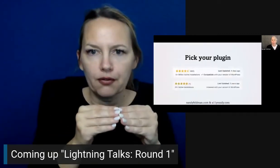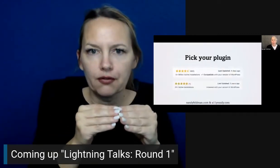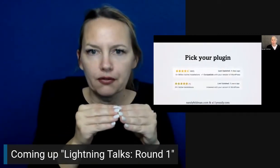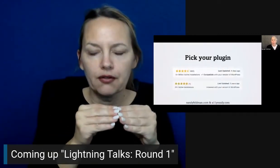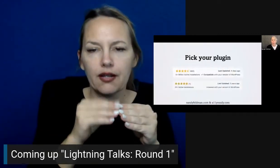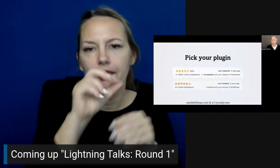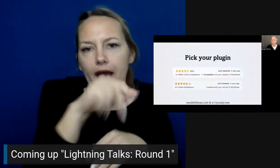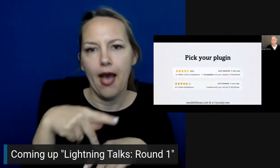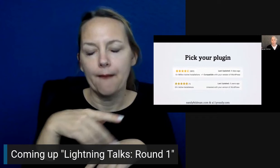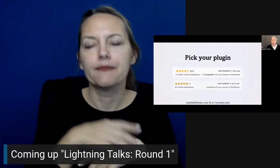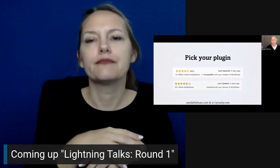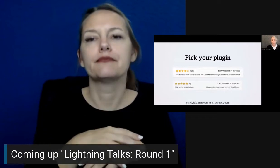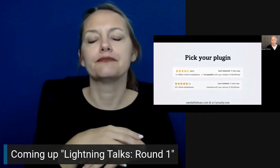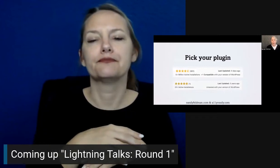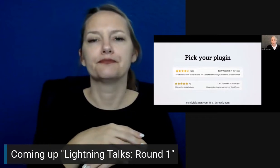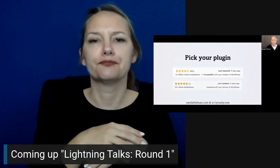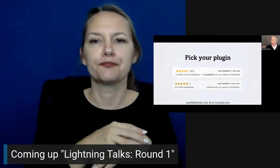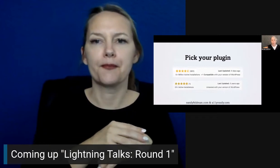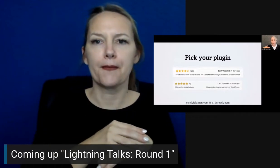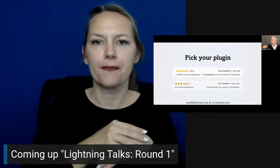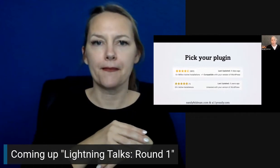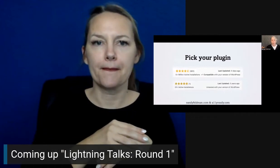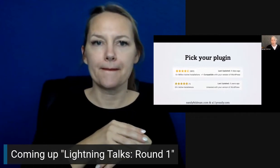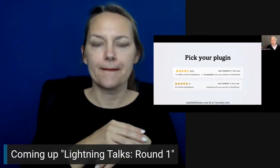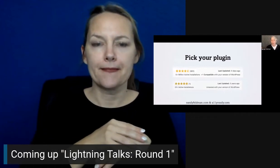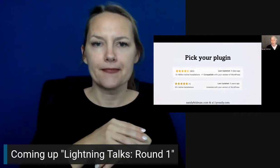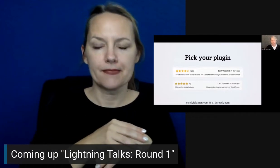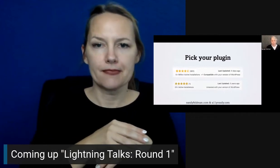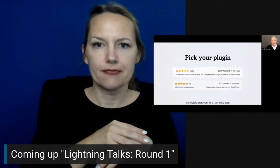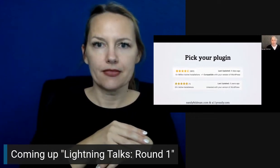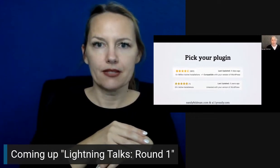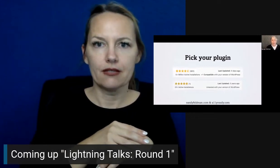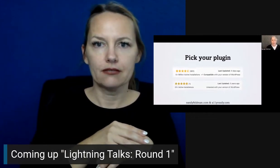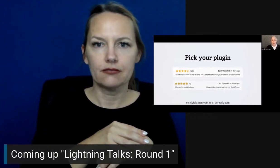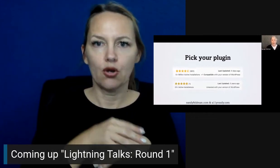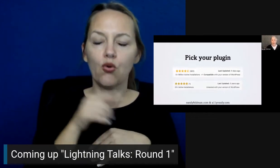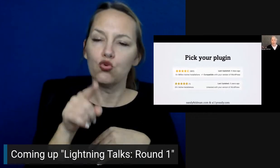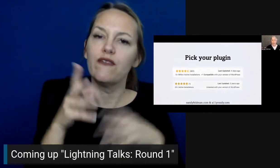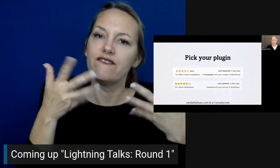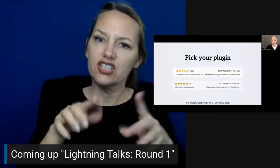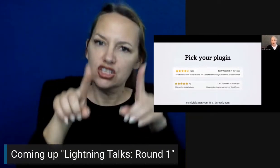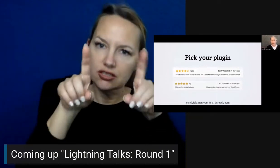So, once you've tested the site and you see what kind